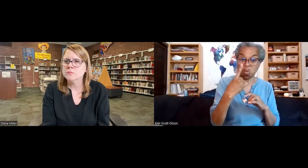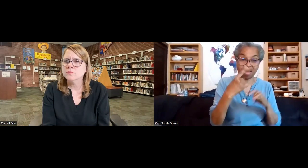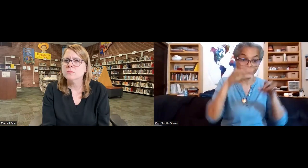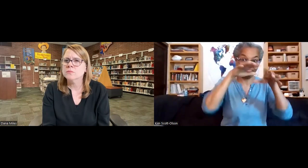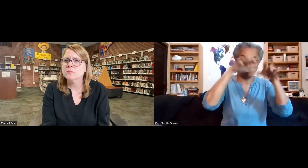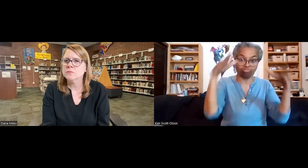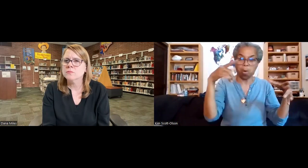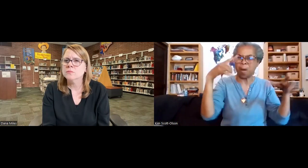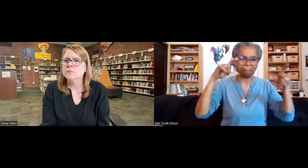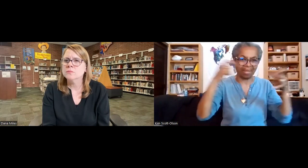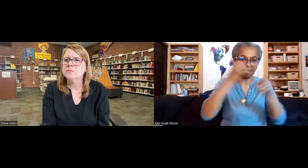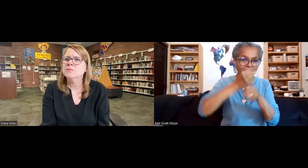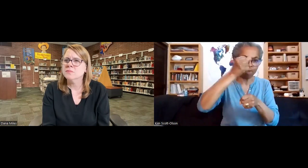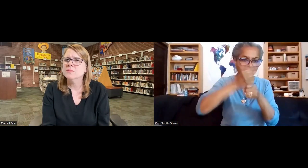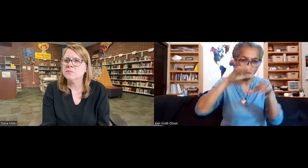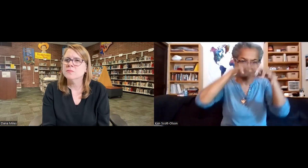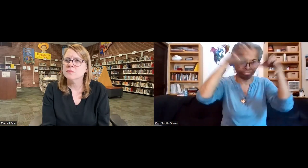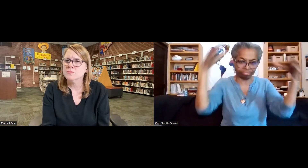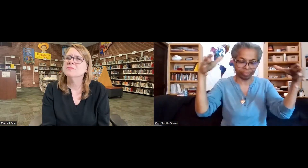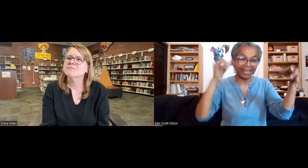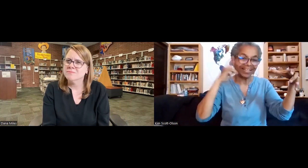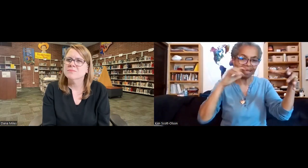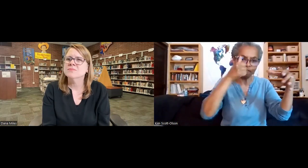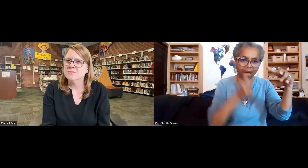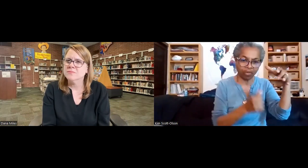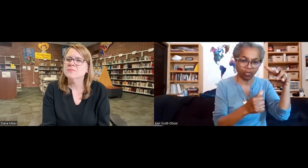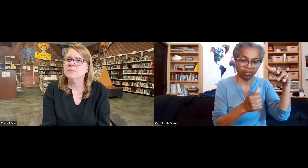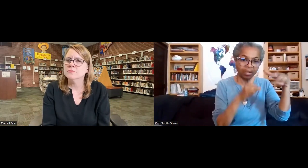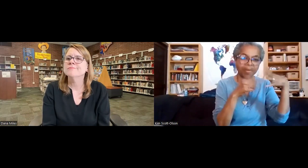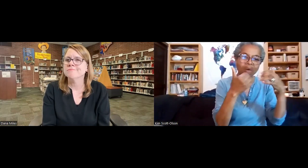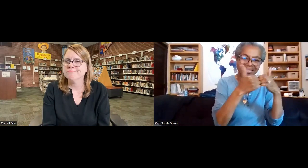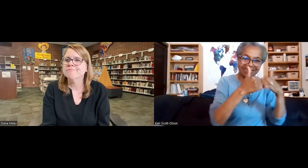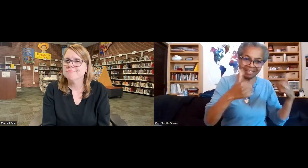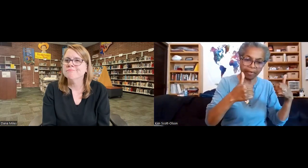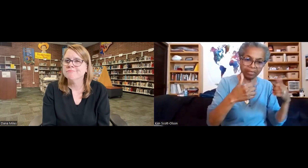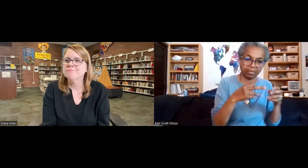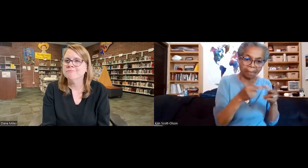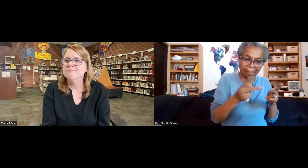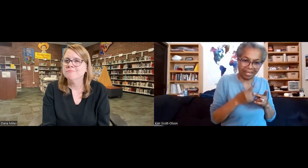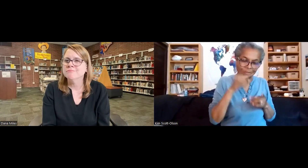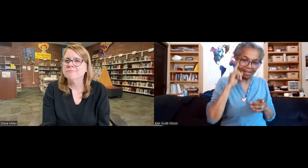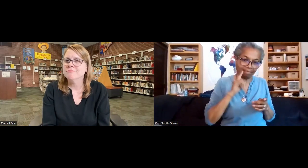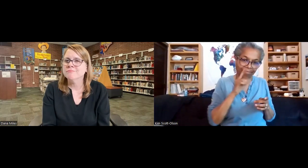As it stands right now, special education is this umbrella term and Deaf education falls underneath it.